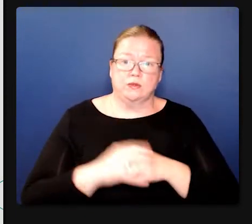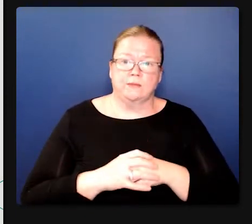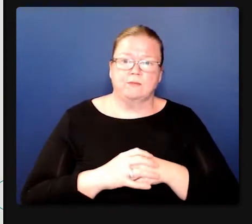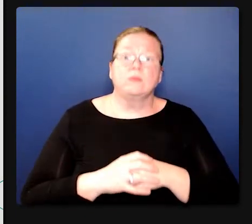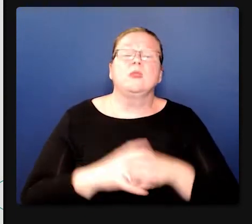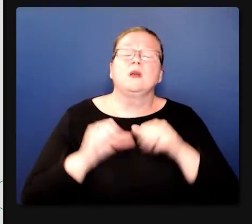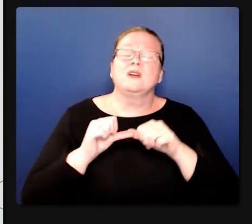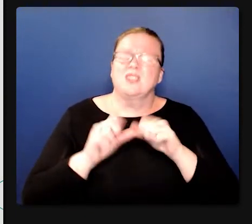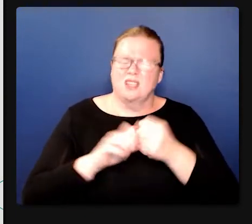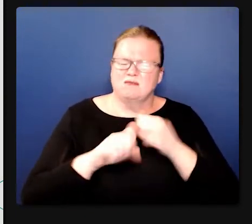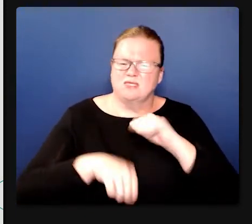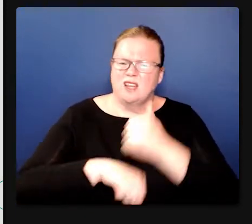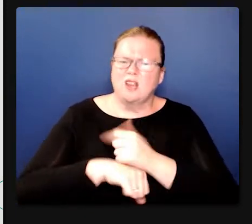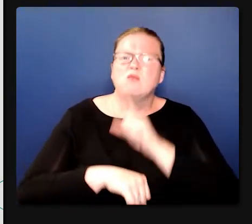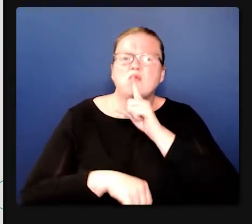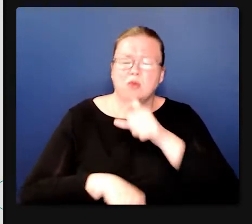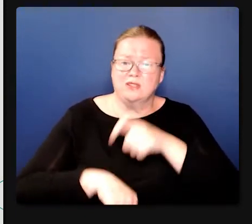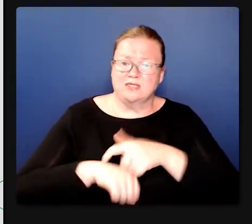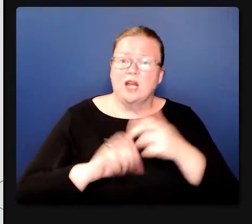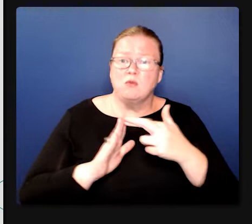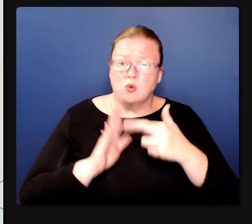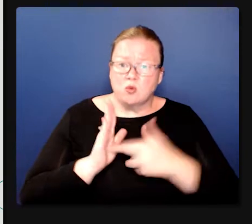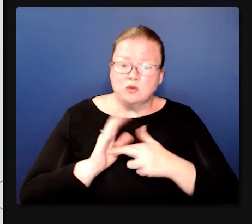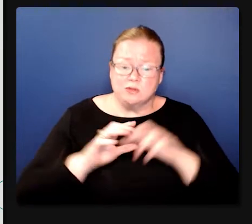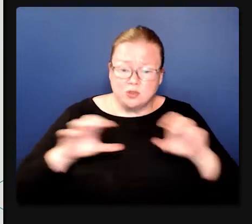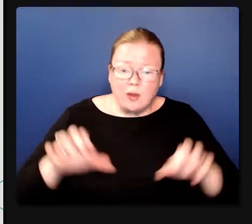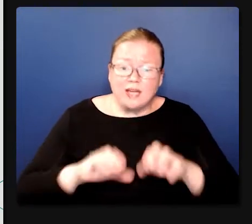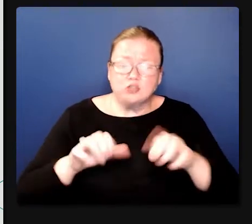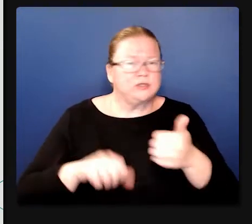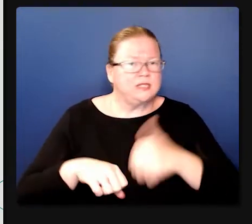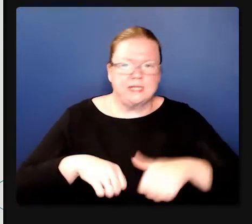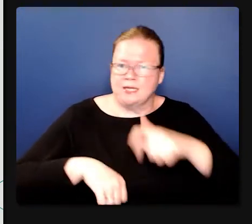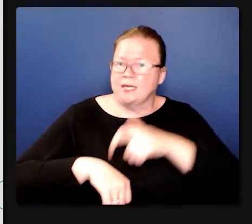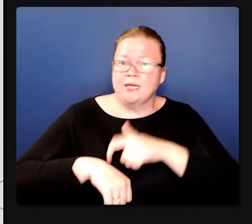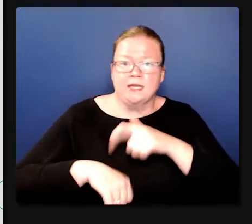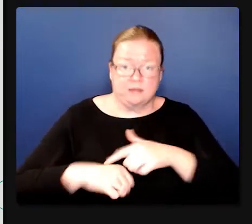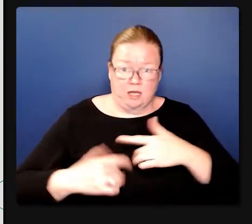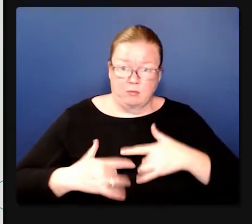You can configure real time rules to take action any time events happen.